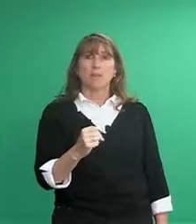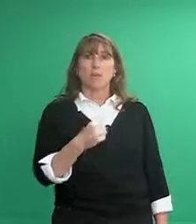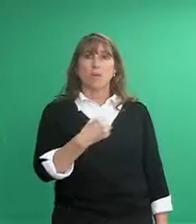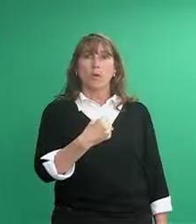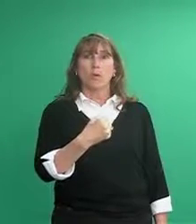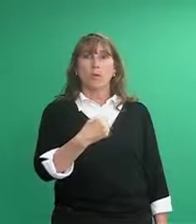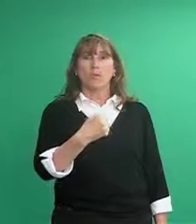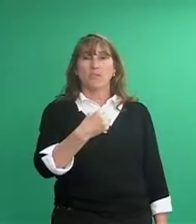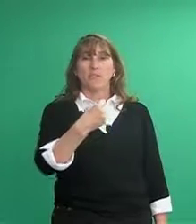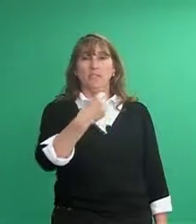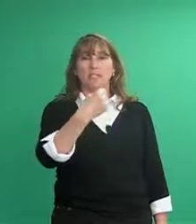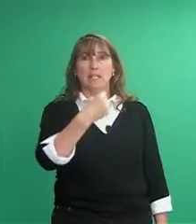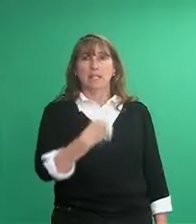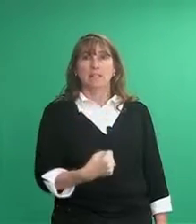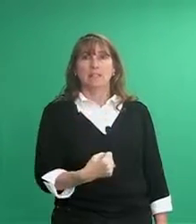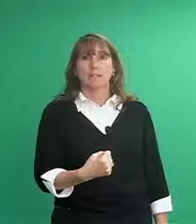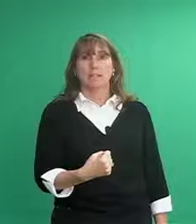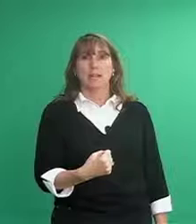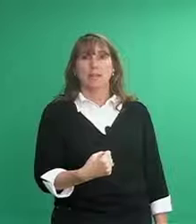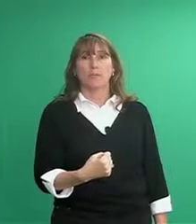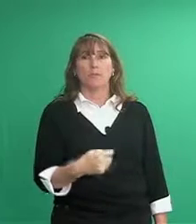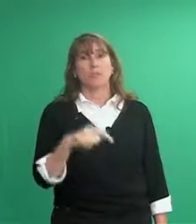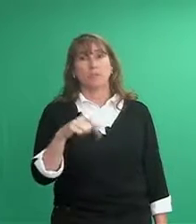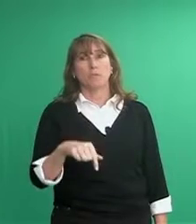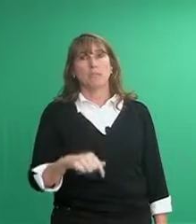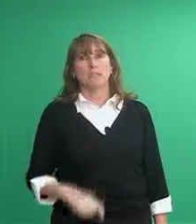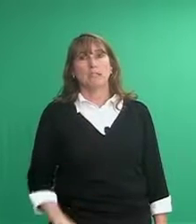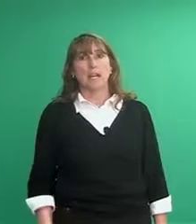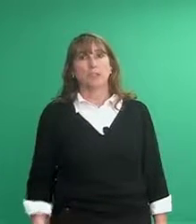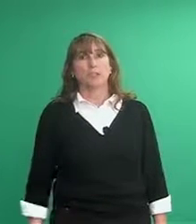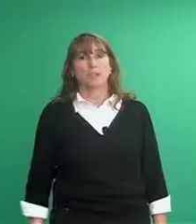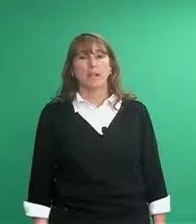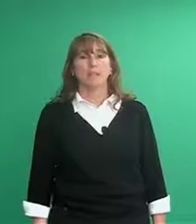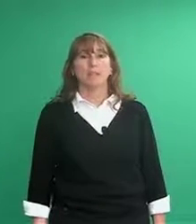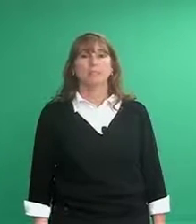or palm facing in. South. You should move it in a downward direction